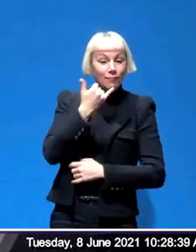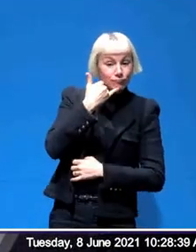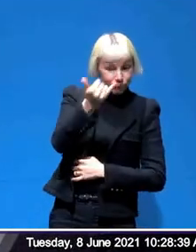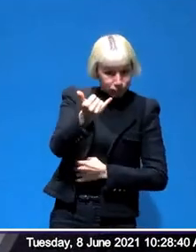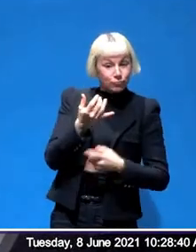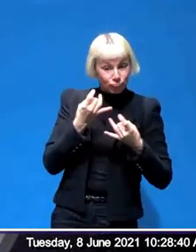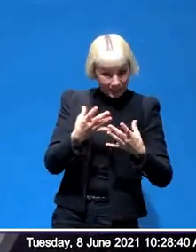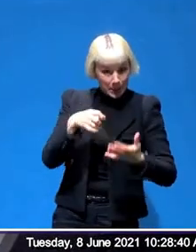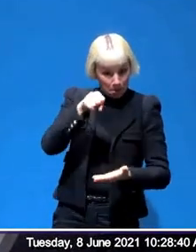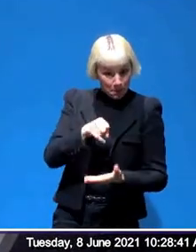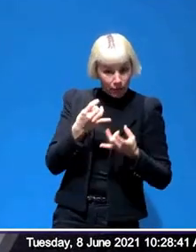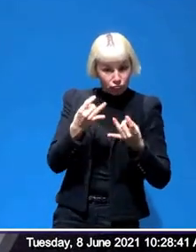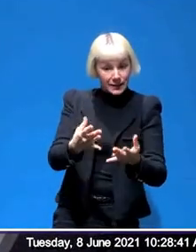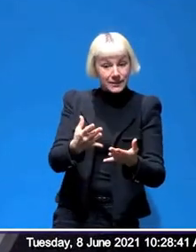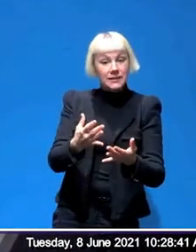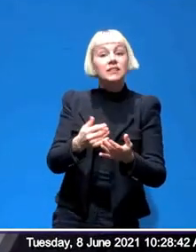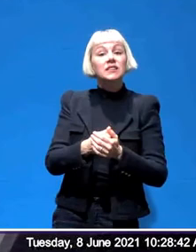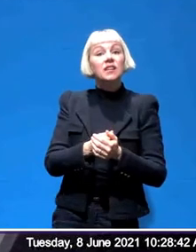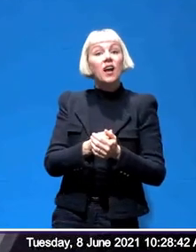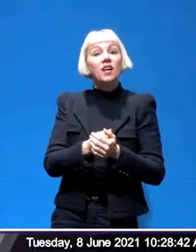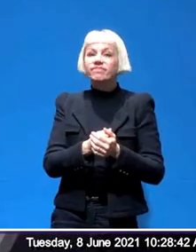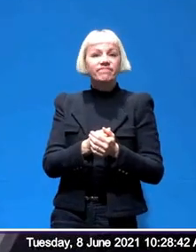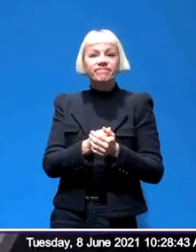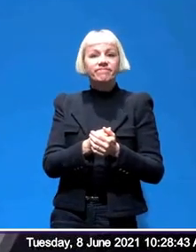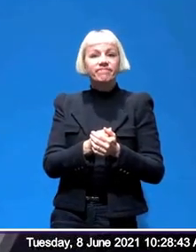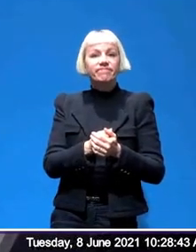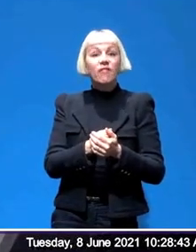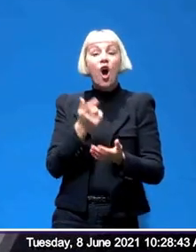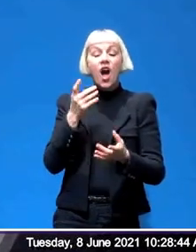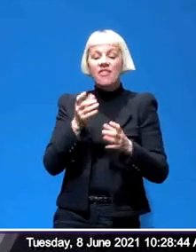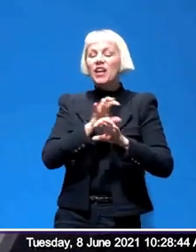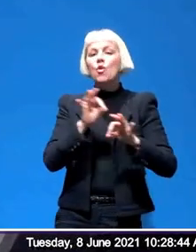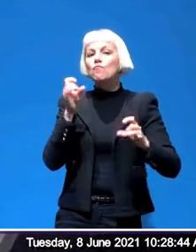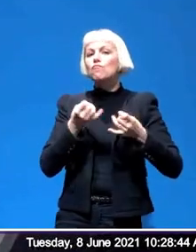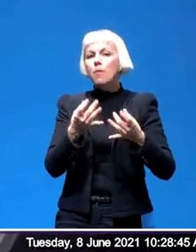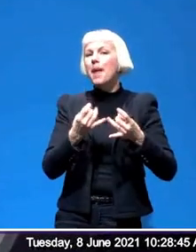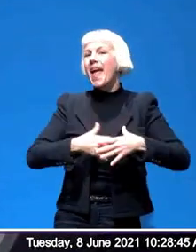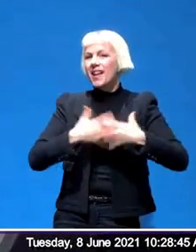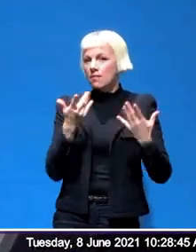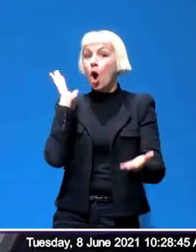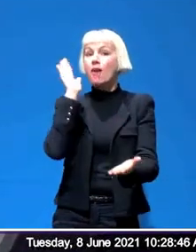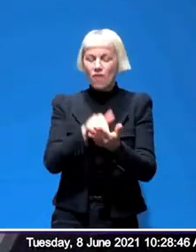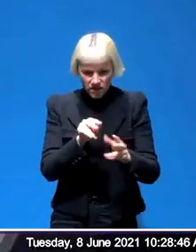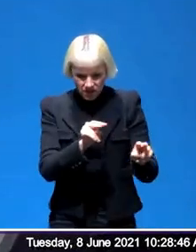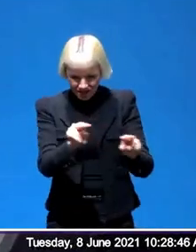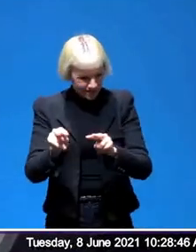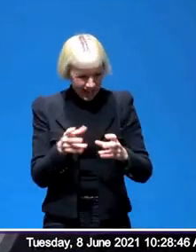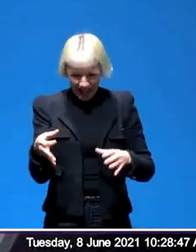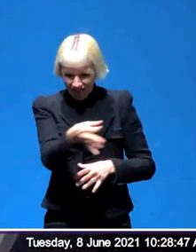When we arrived to pick Daniel up for the holiday, his bags were packed. However, when we got to Melbourne we found that other people's clothing